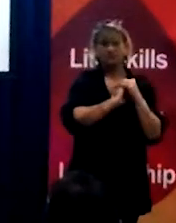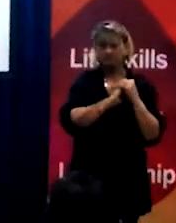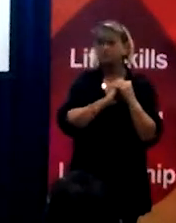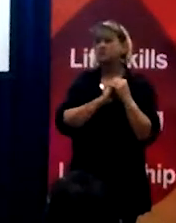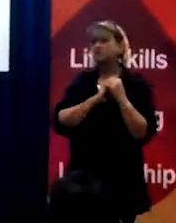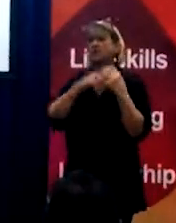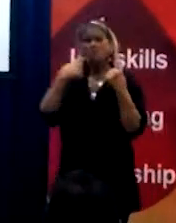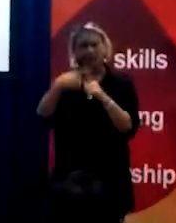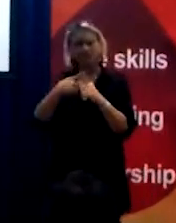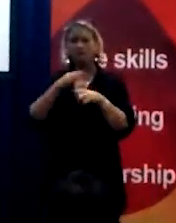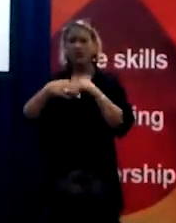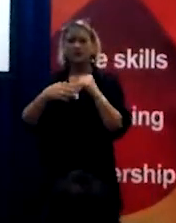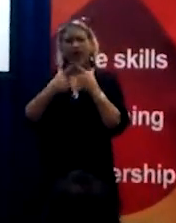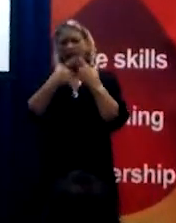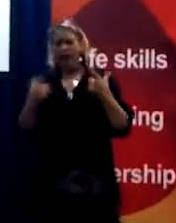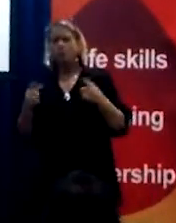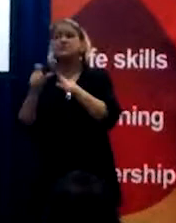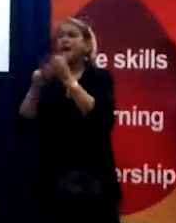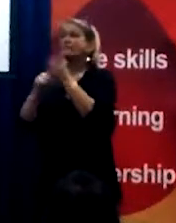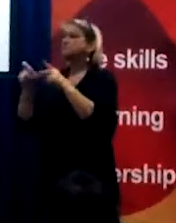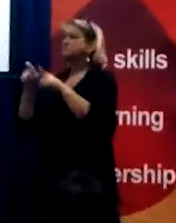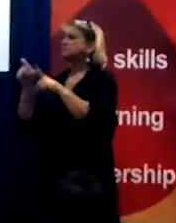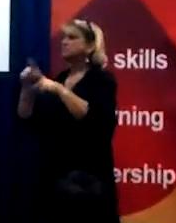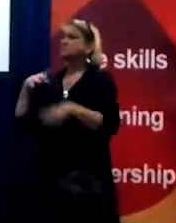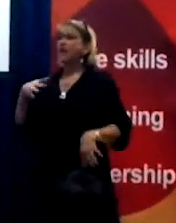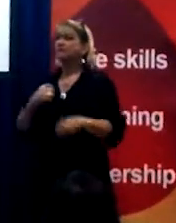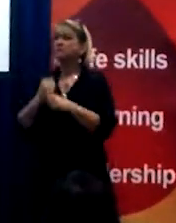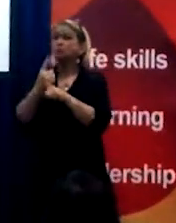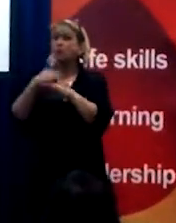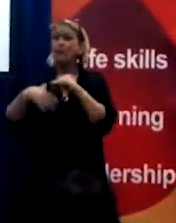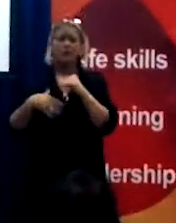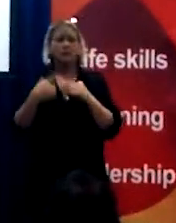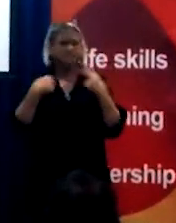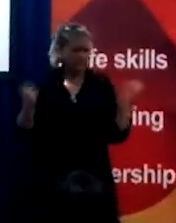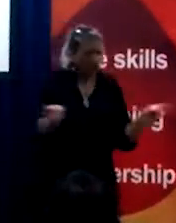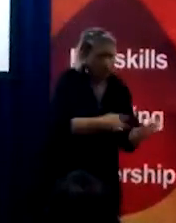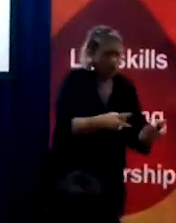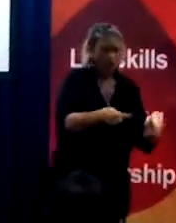And then there’s the debate about language that David touched on before. Do we aid them up, get them speaking? Do we give them sign language?